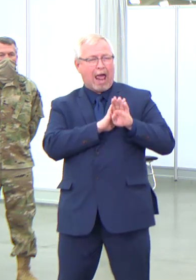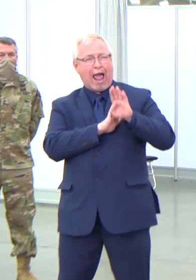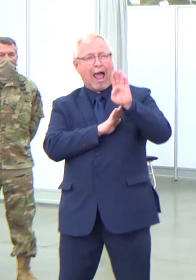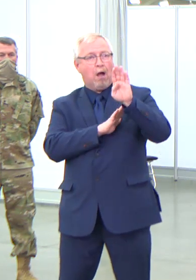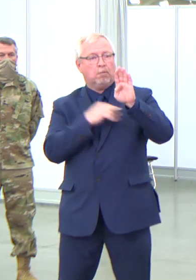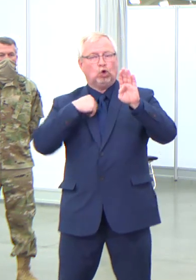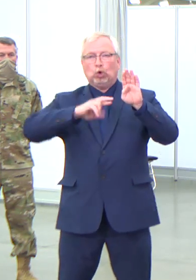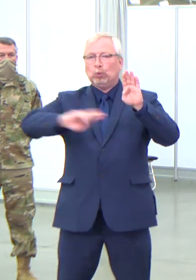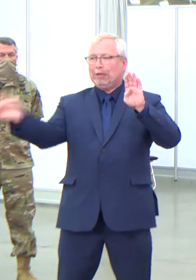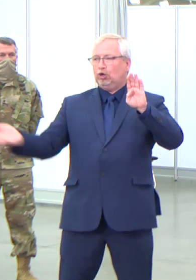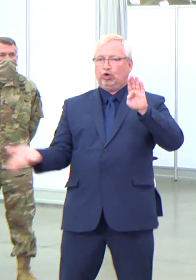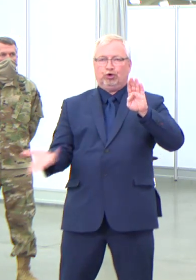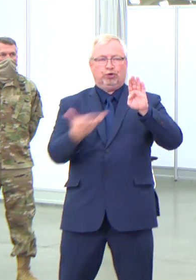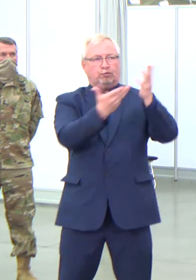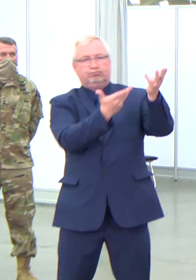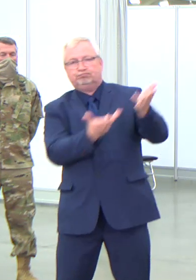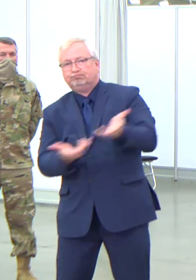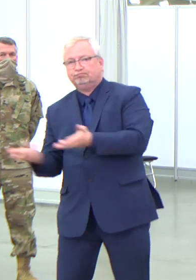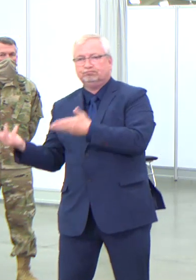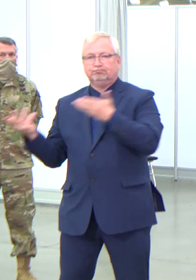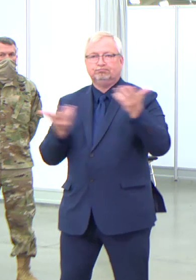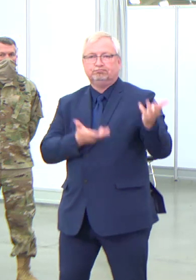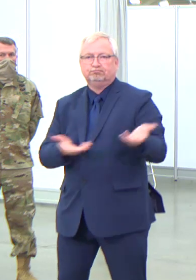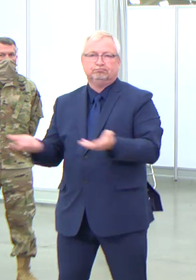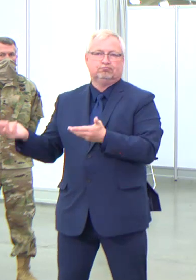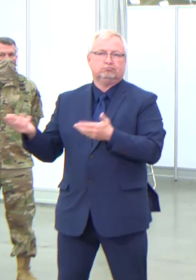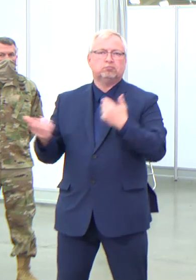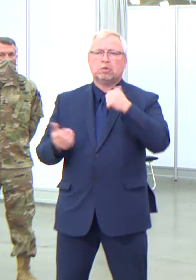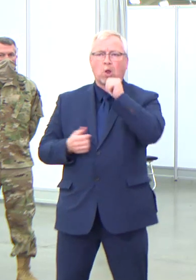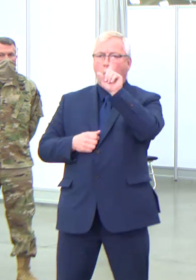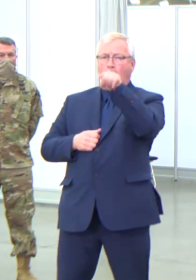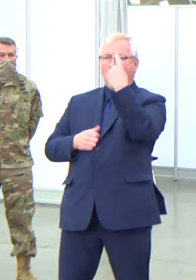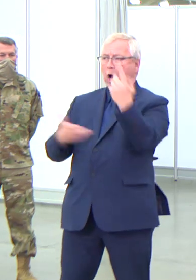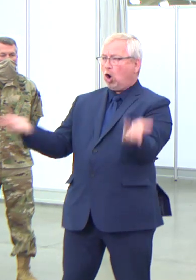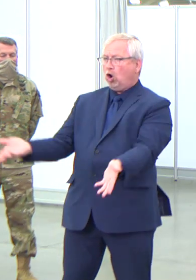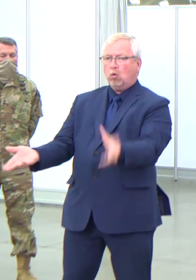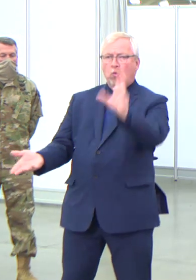continue to have readiness built in to what they're doing on a daily basis.